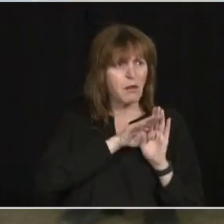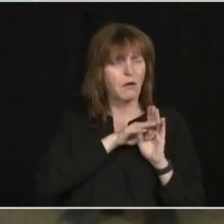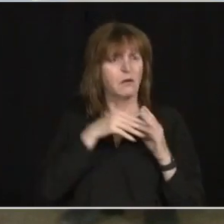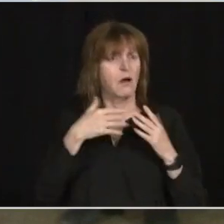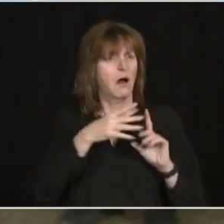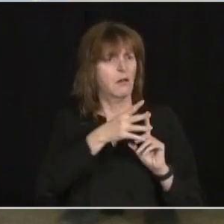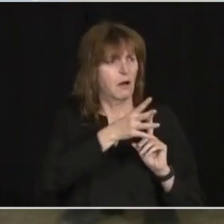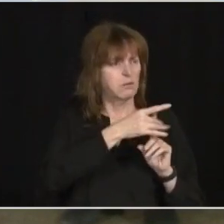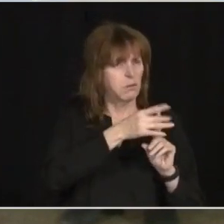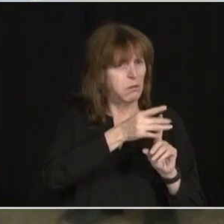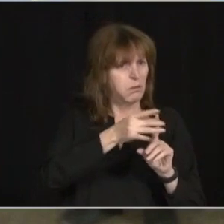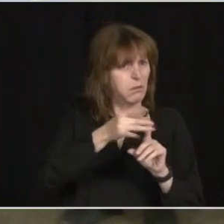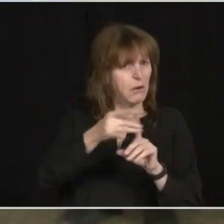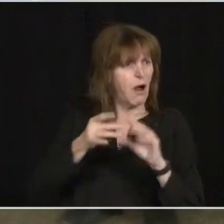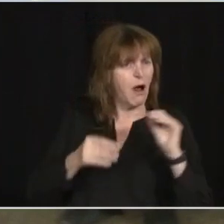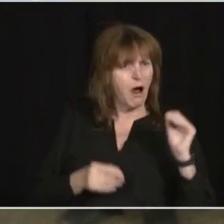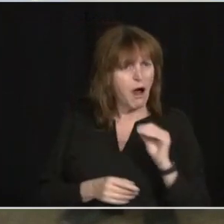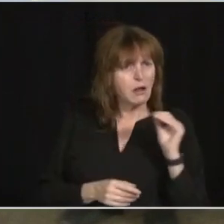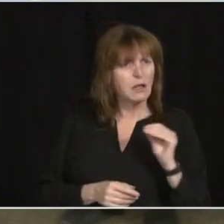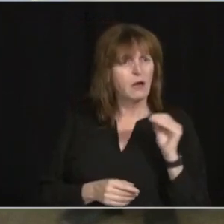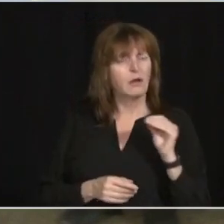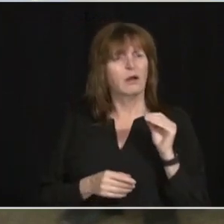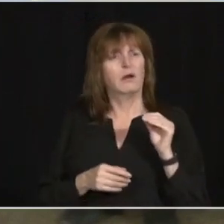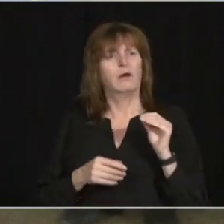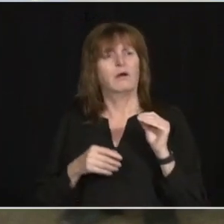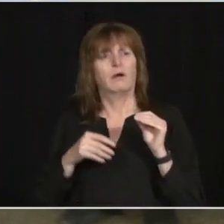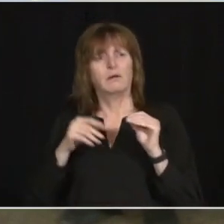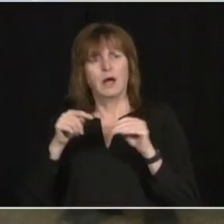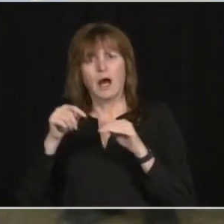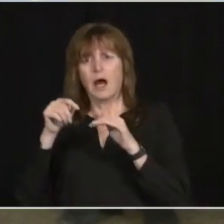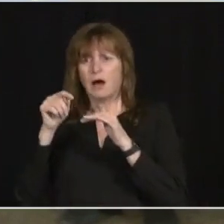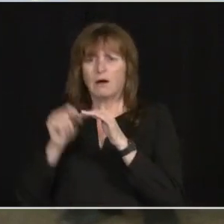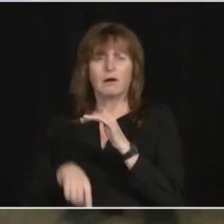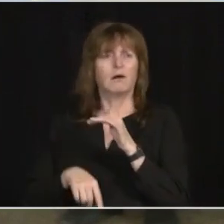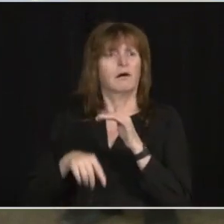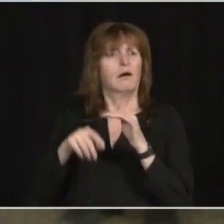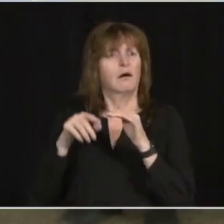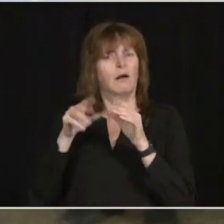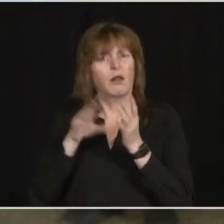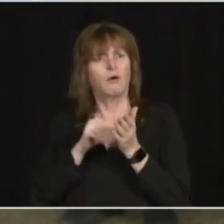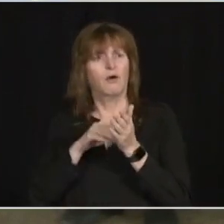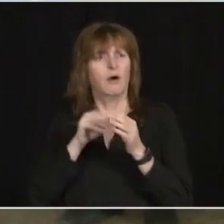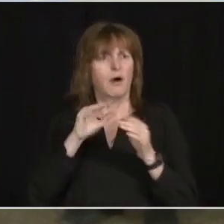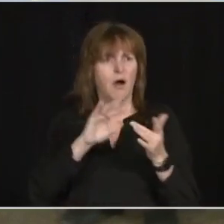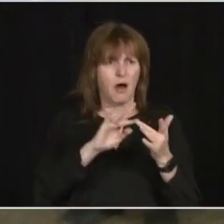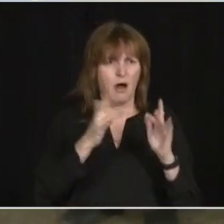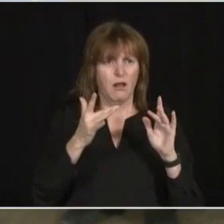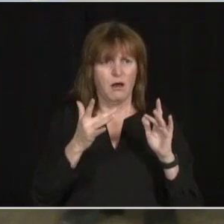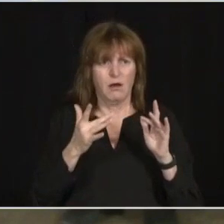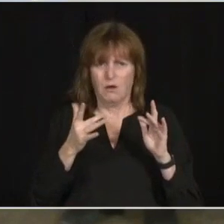did those detailed discussions about learning alternatives not start in January? Our program actually